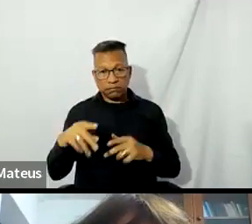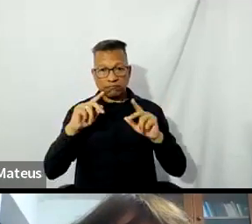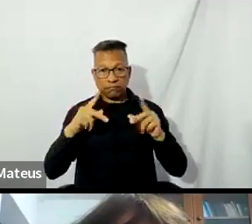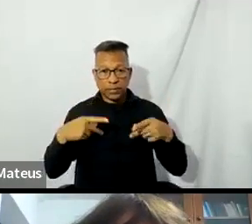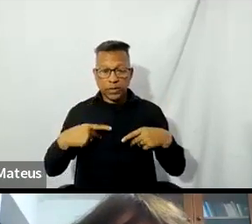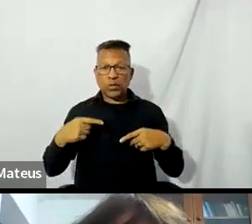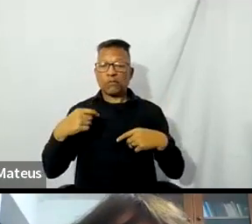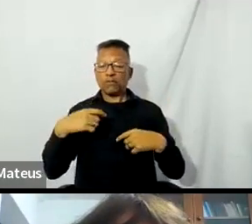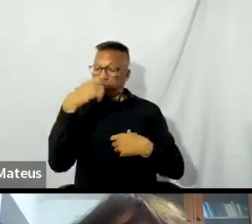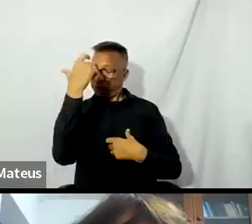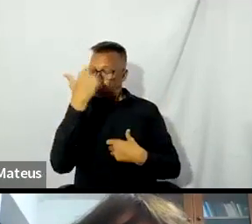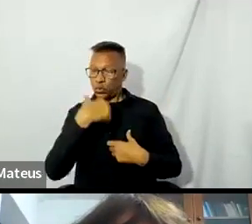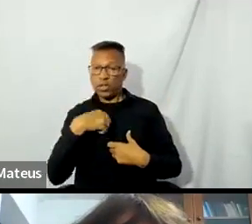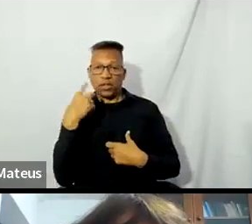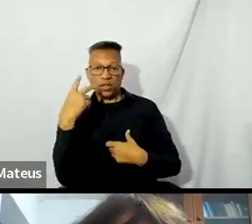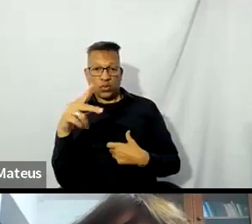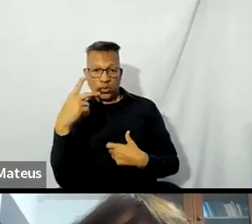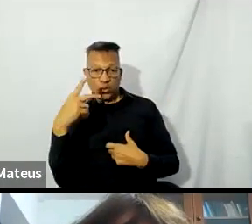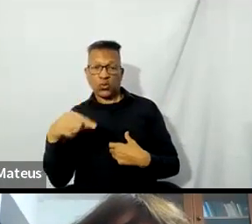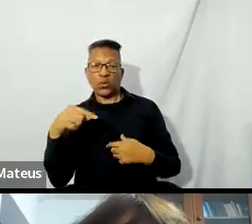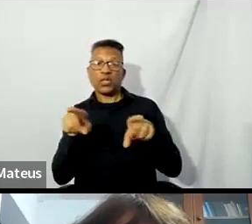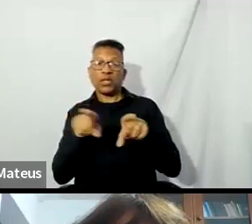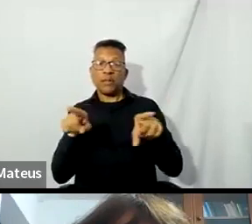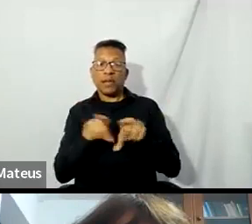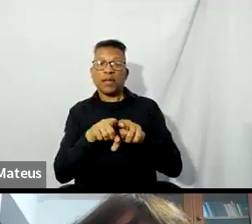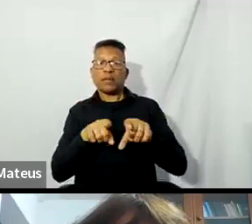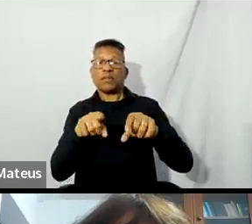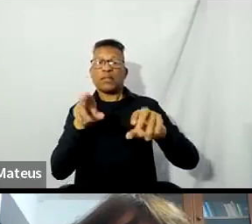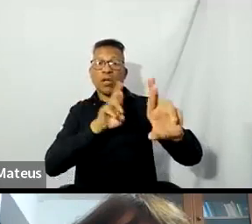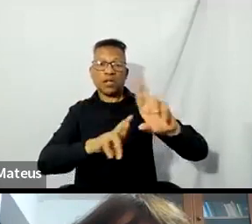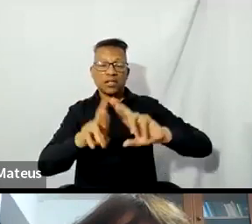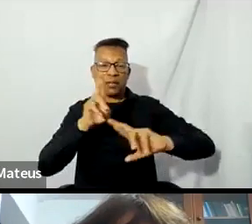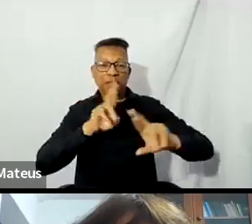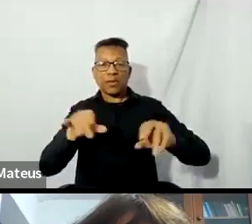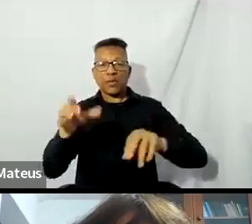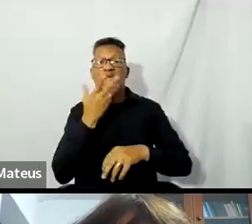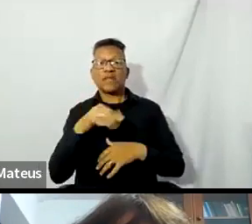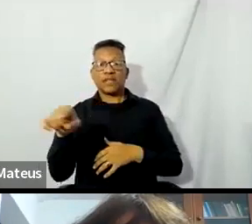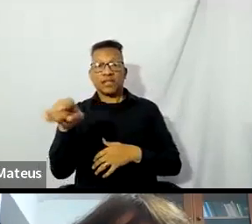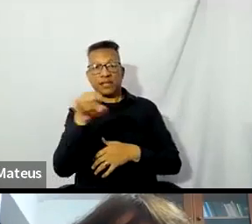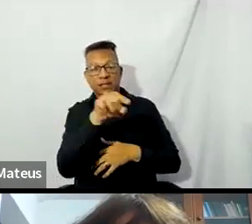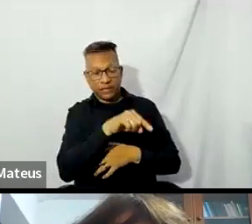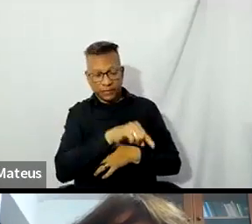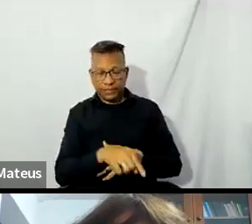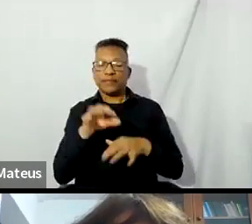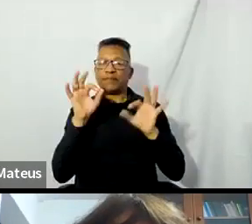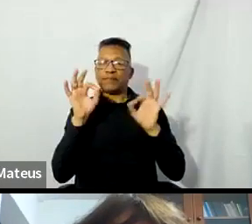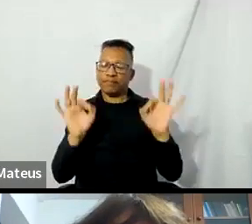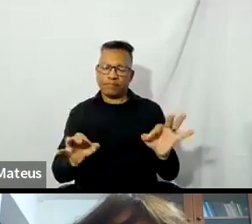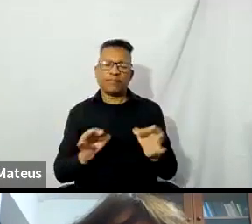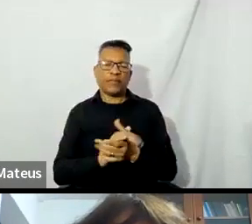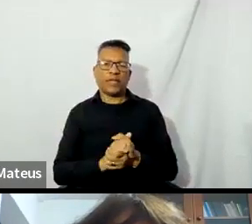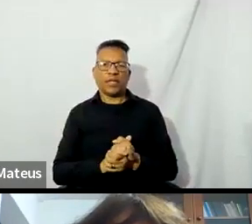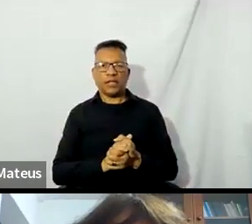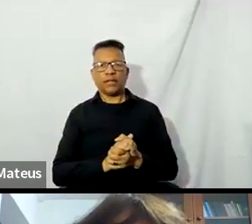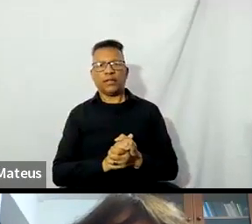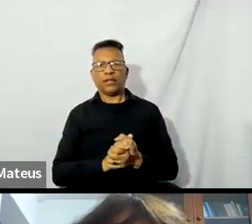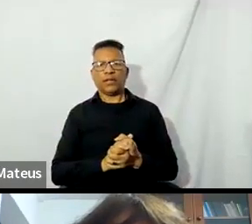of who you are and e and and and and the way you organize your relationships with the children in the classroom I I think that that I I think that that that's a